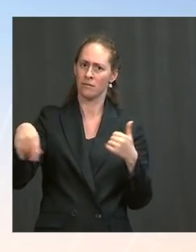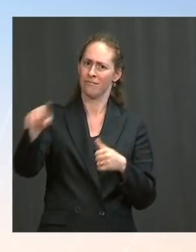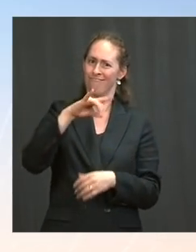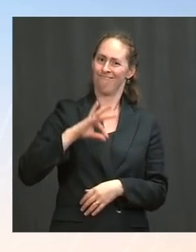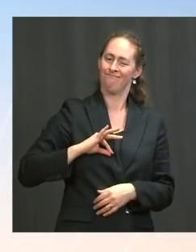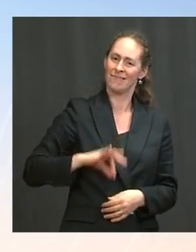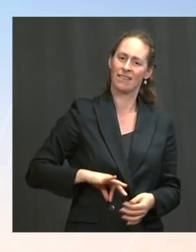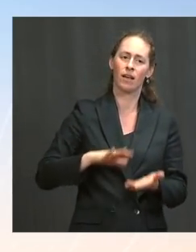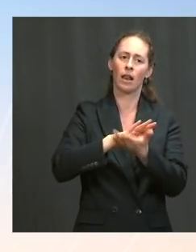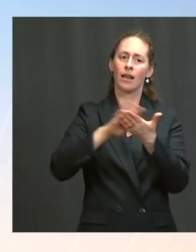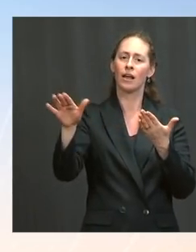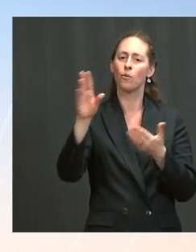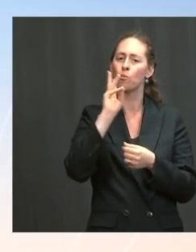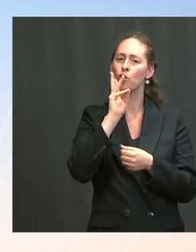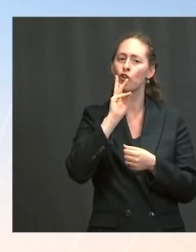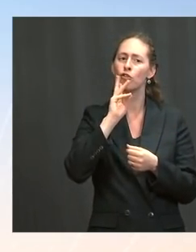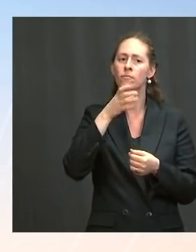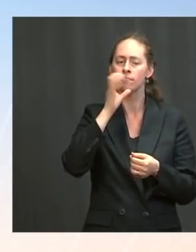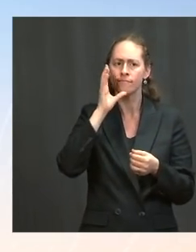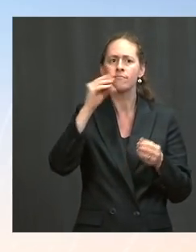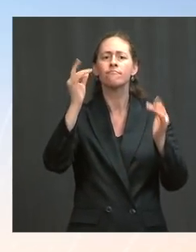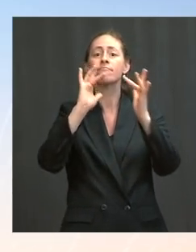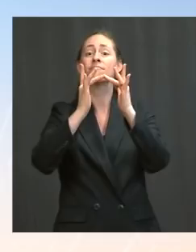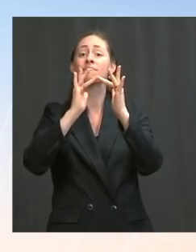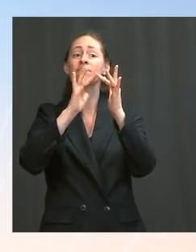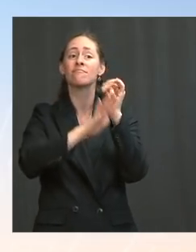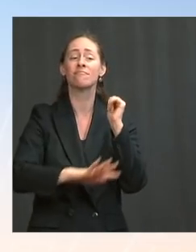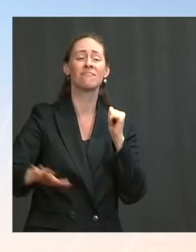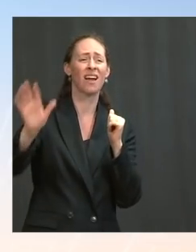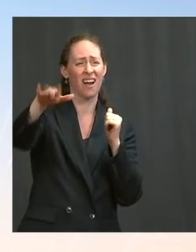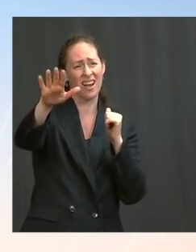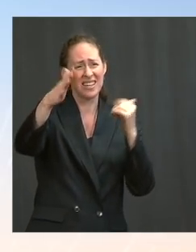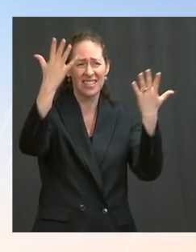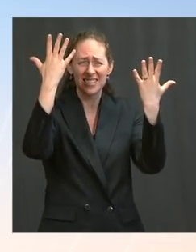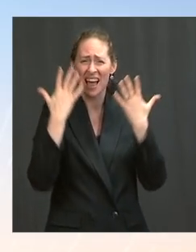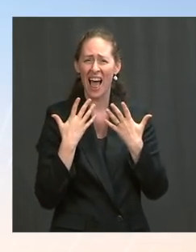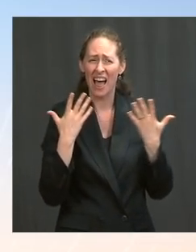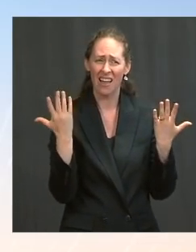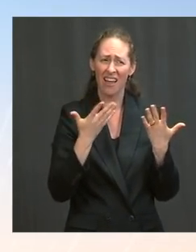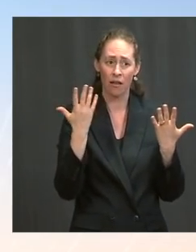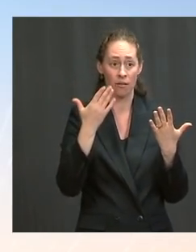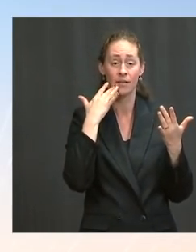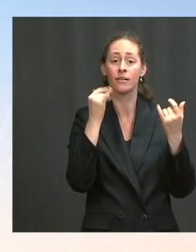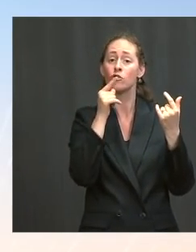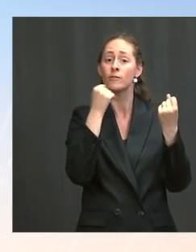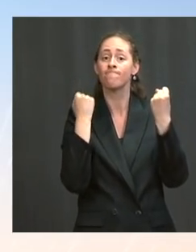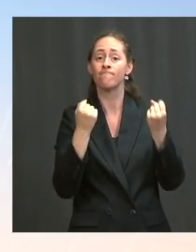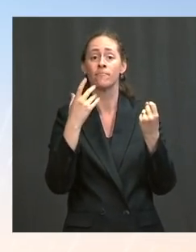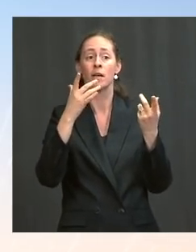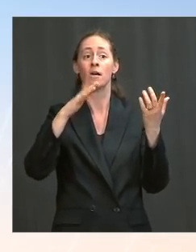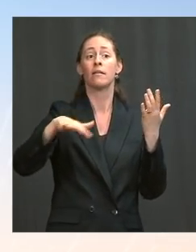It's a national disgrace that African American families are 9 percent less likely to have high-speed Internet than their white peers,